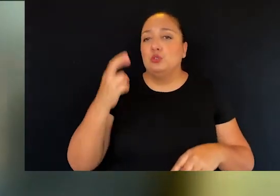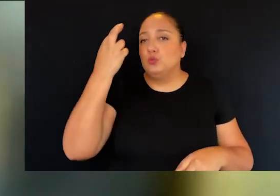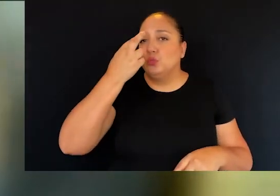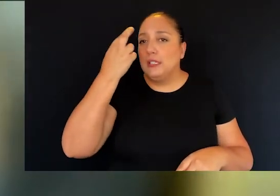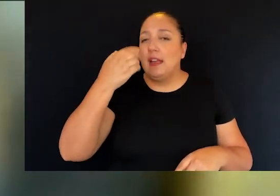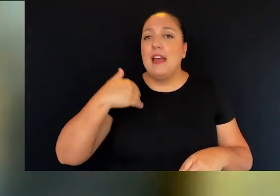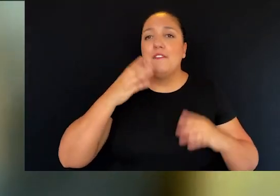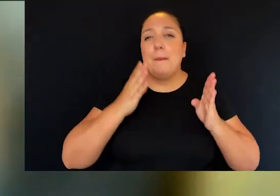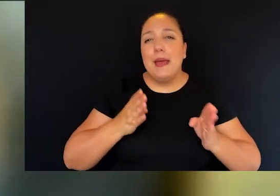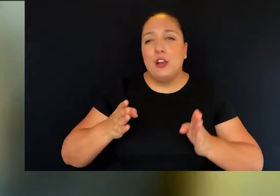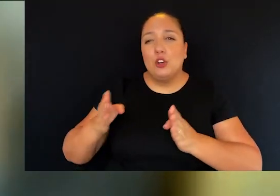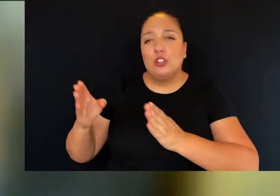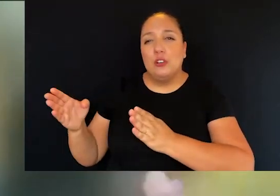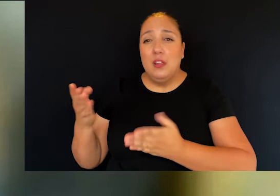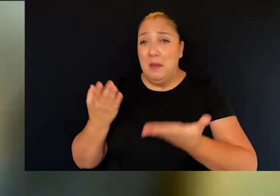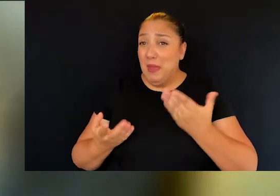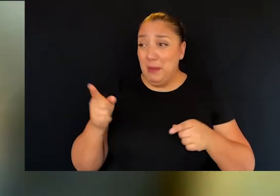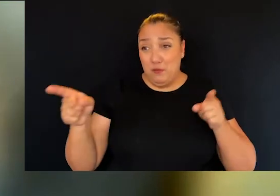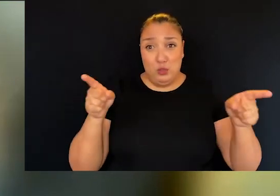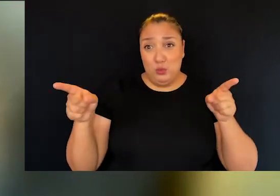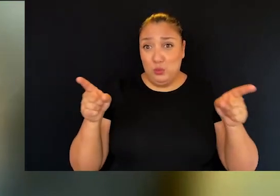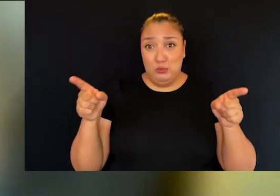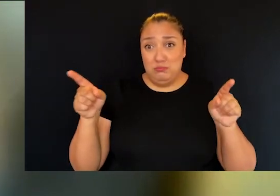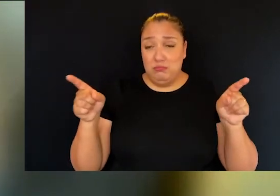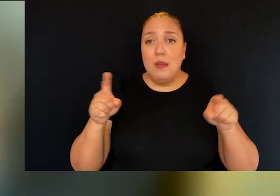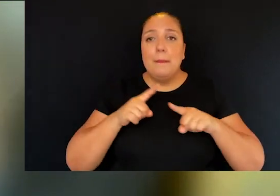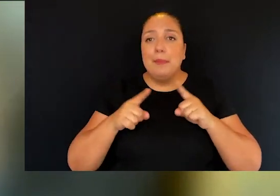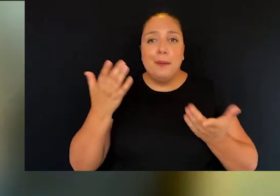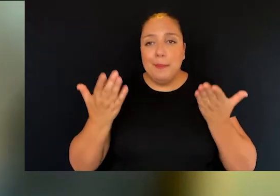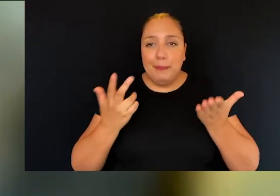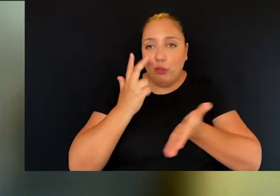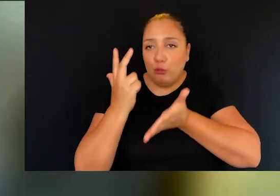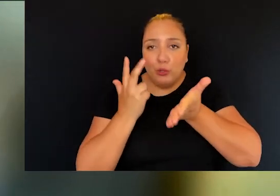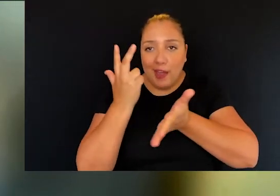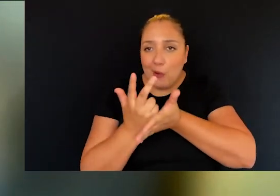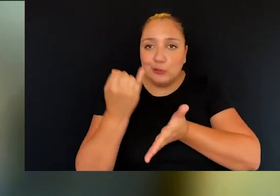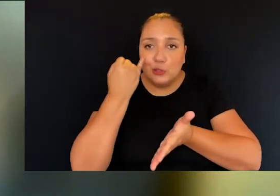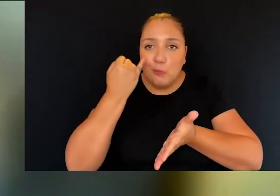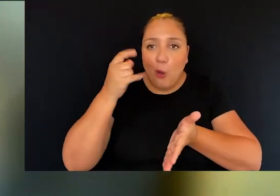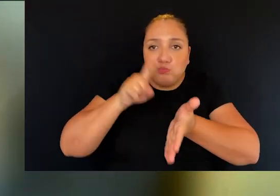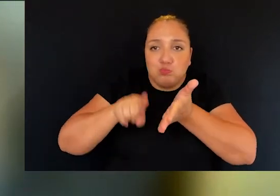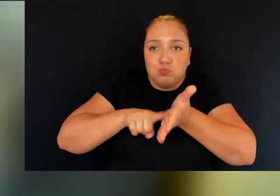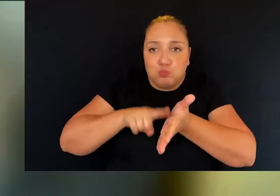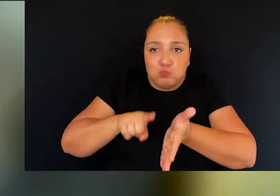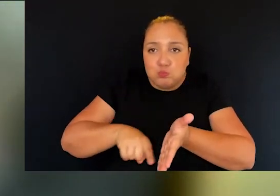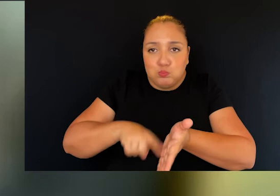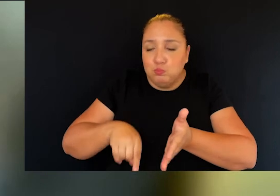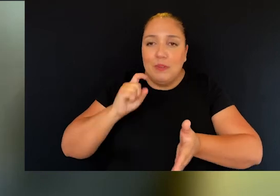but if we had another three hours to talk, which we don't today, we could really analyze that so many